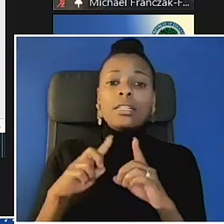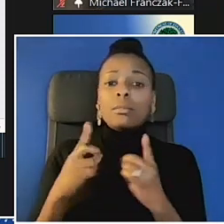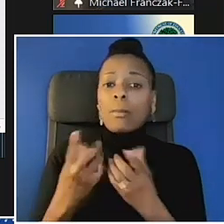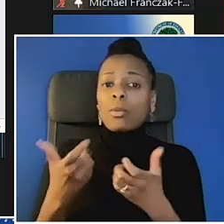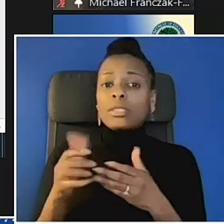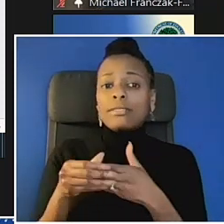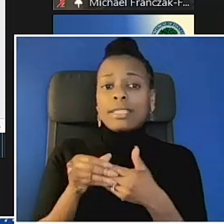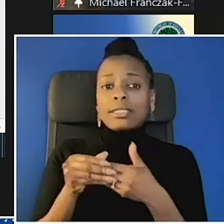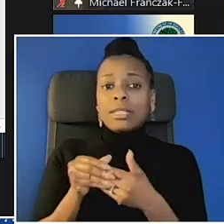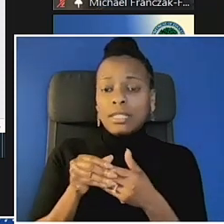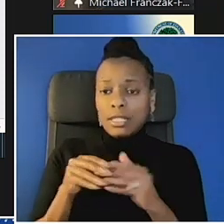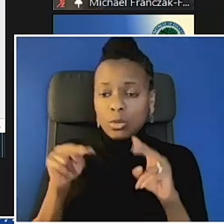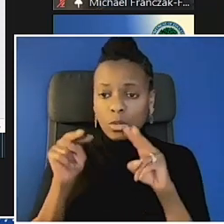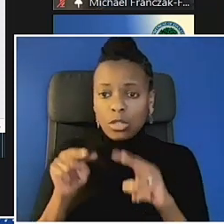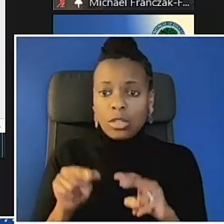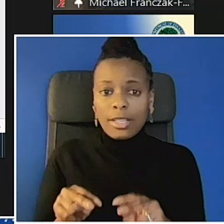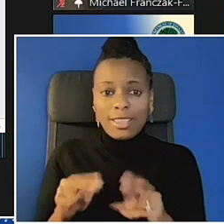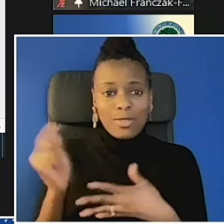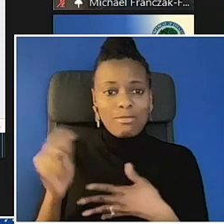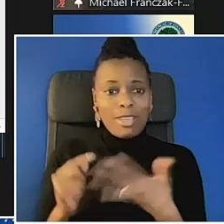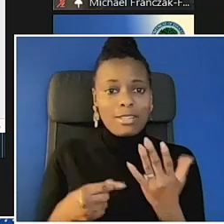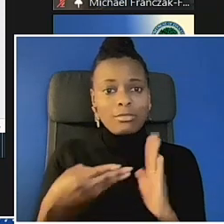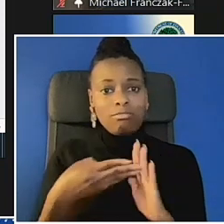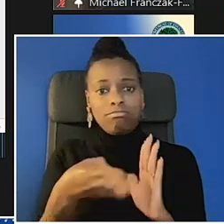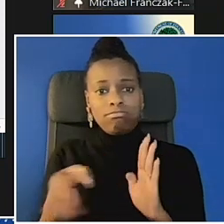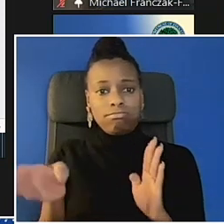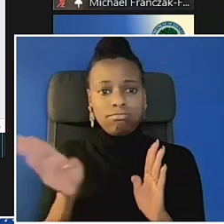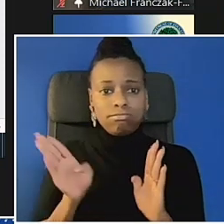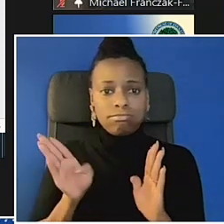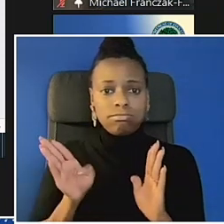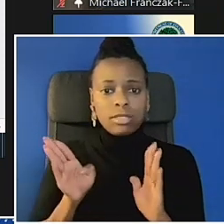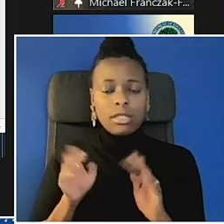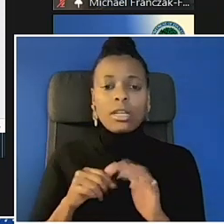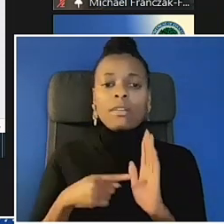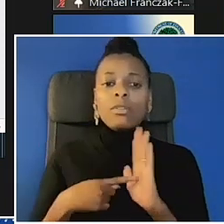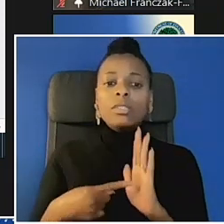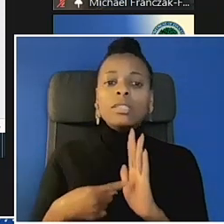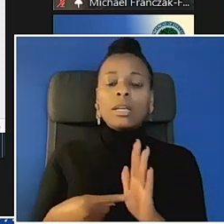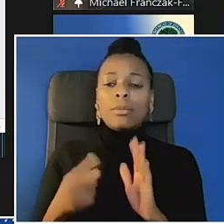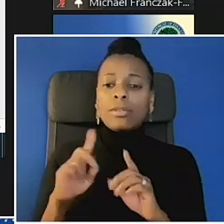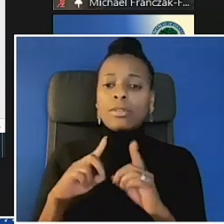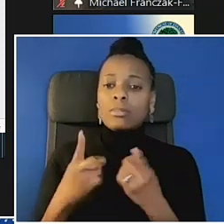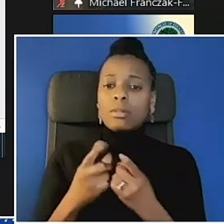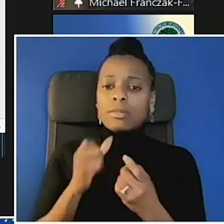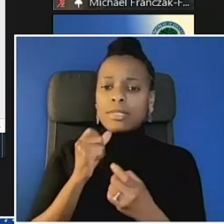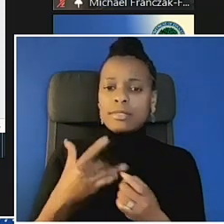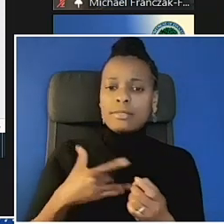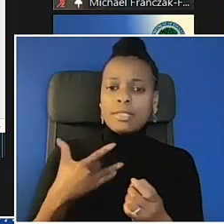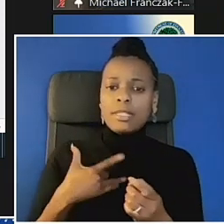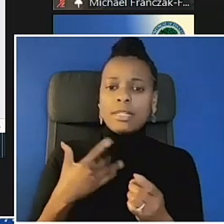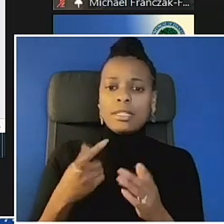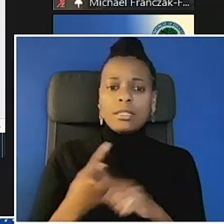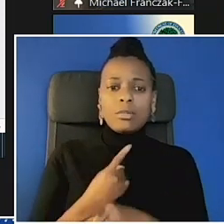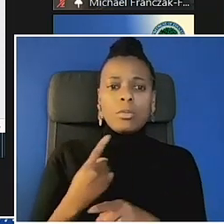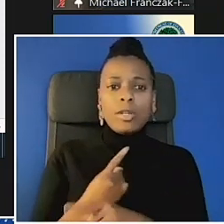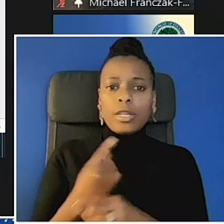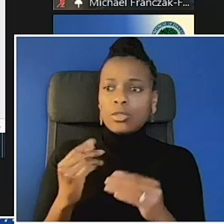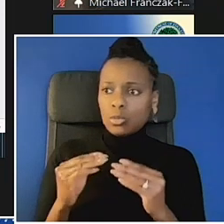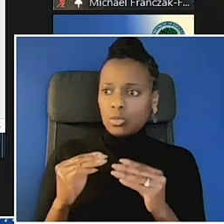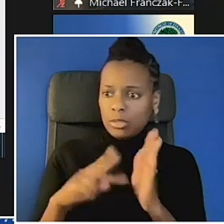broadly. For example, the Department does not think it appropriate to further define what we mean by household in the